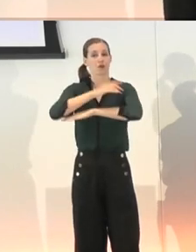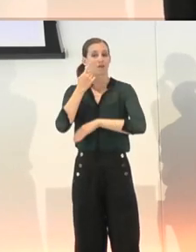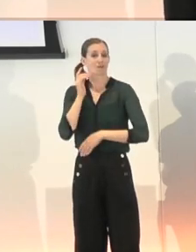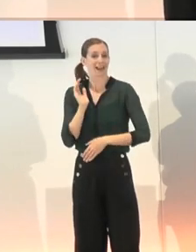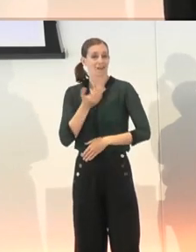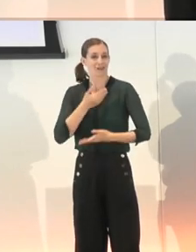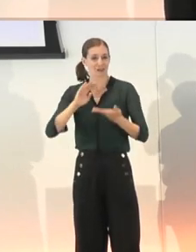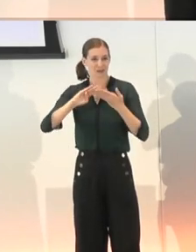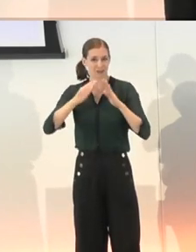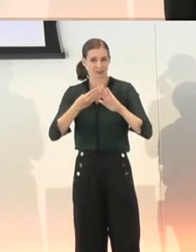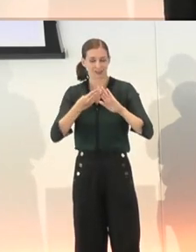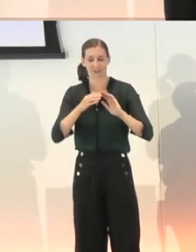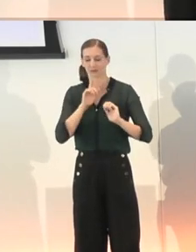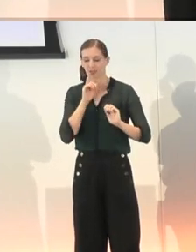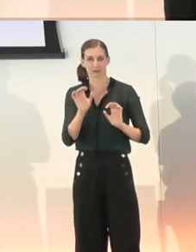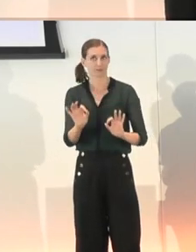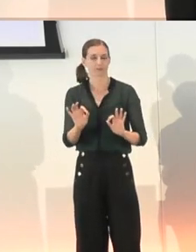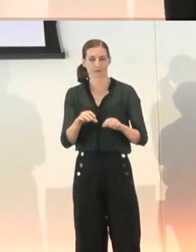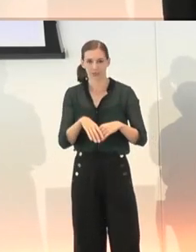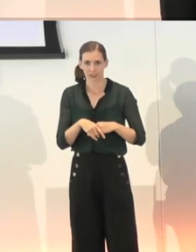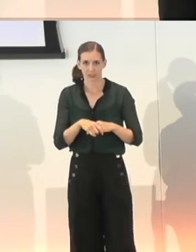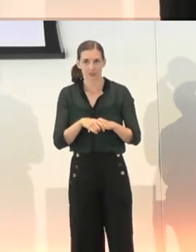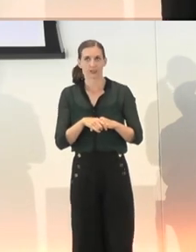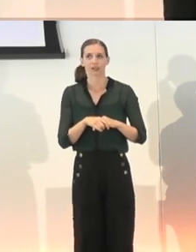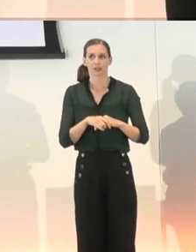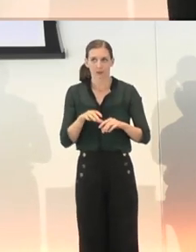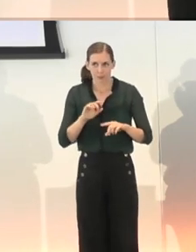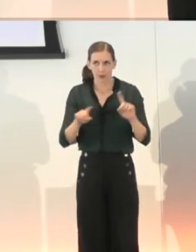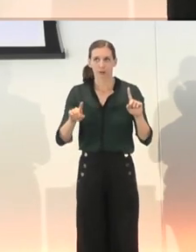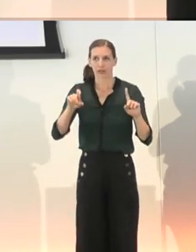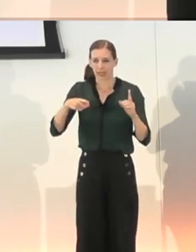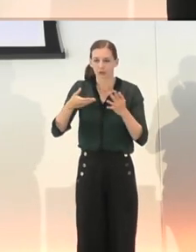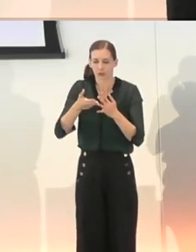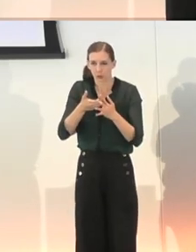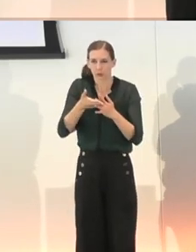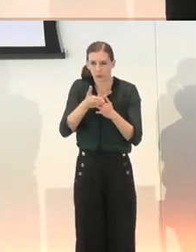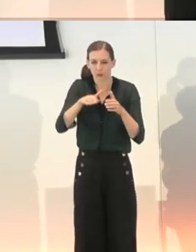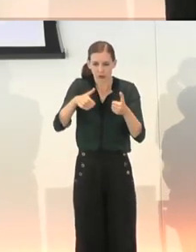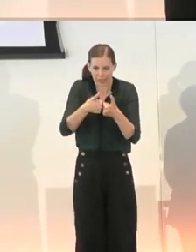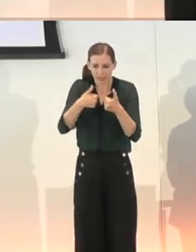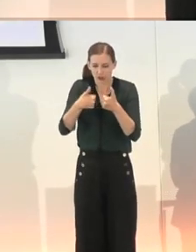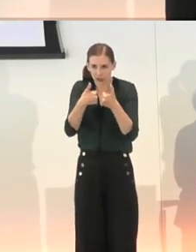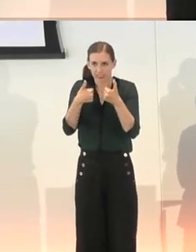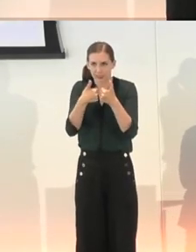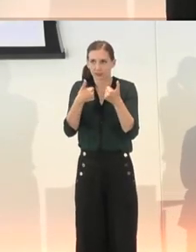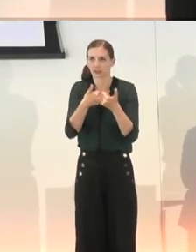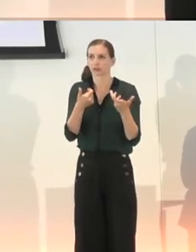lot of propositions on it that respond to what were asked for by our community when we